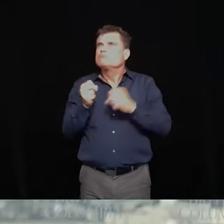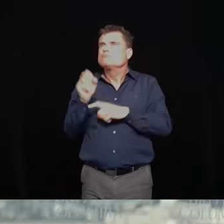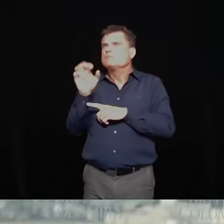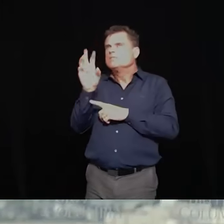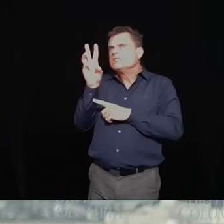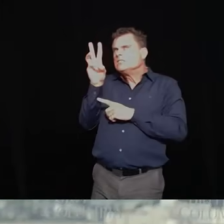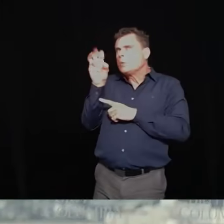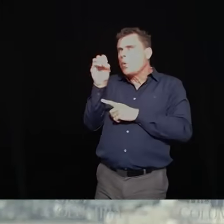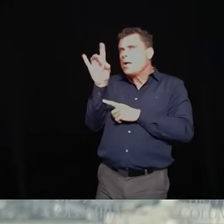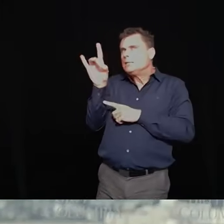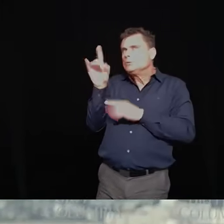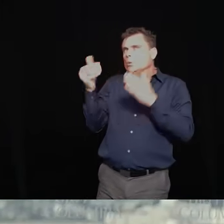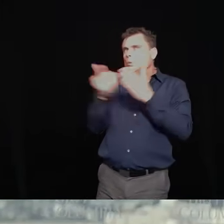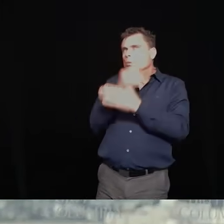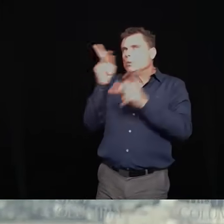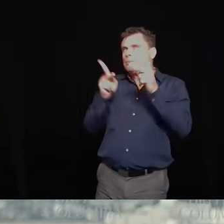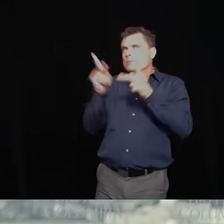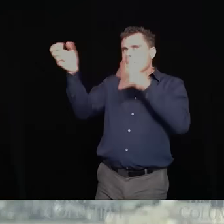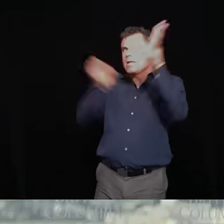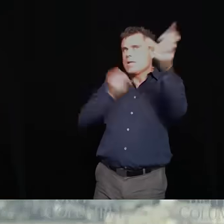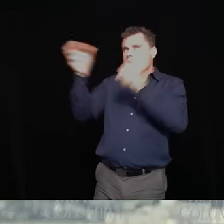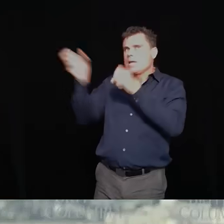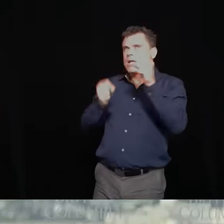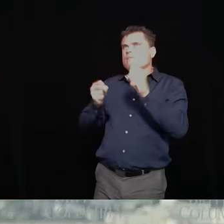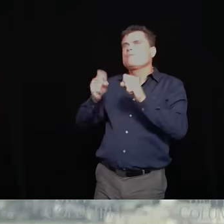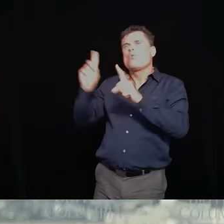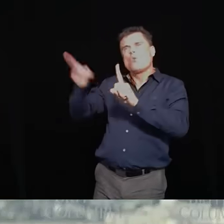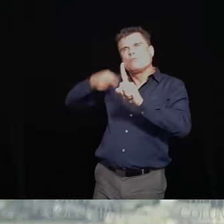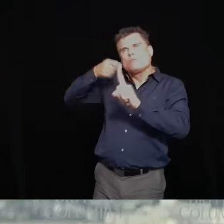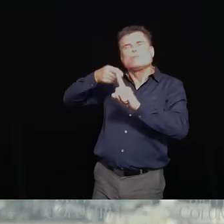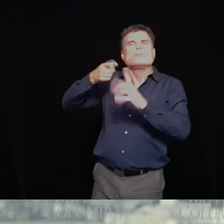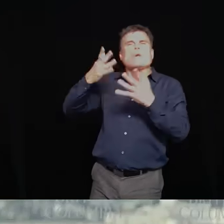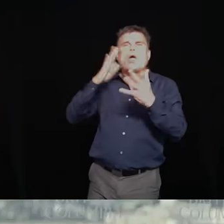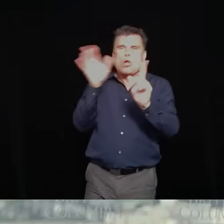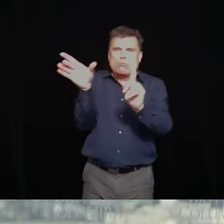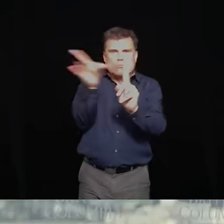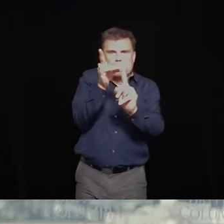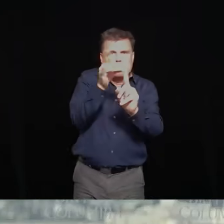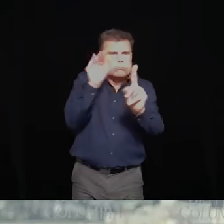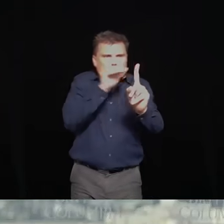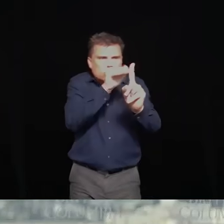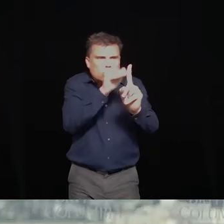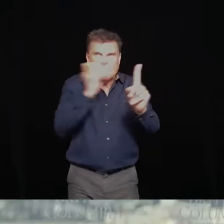But it is at the edge. And it is because most people are taking the